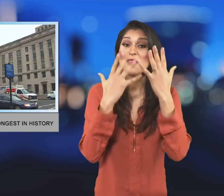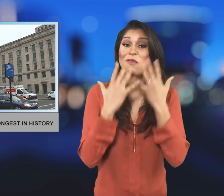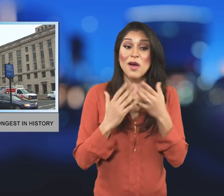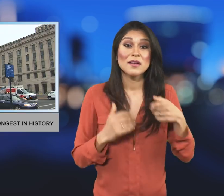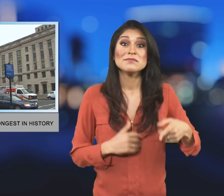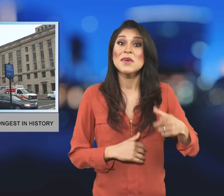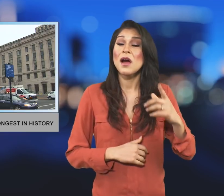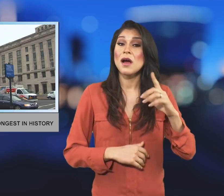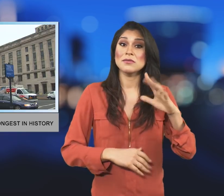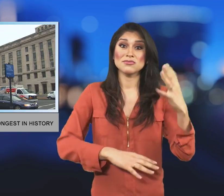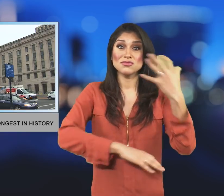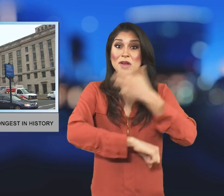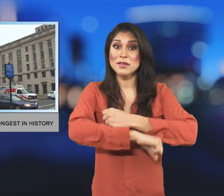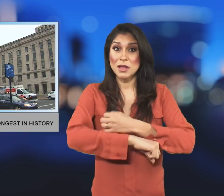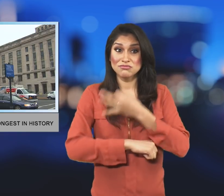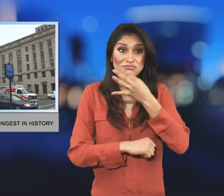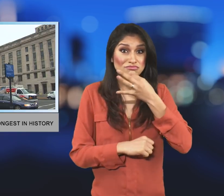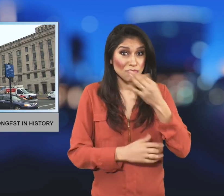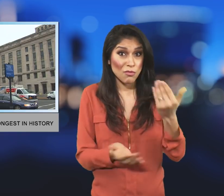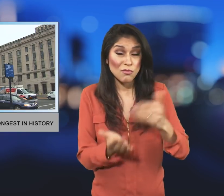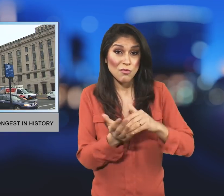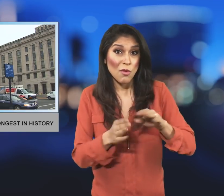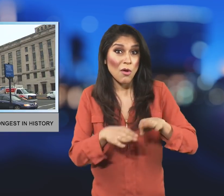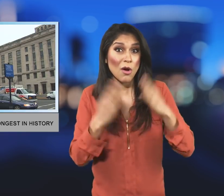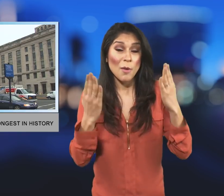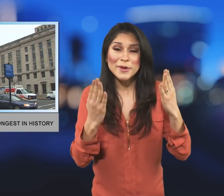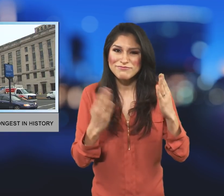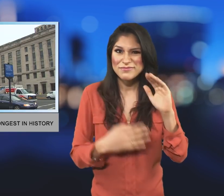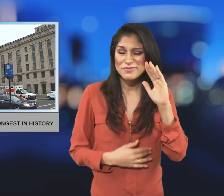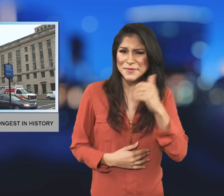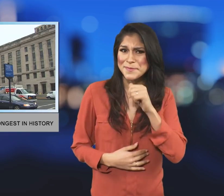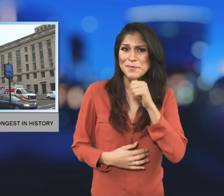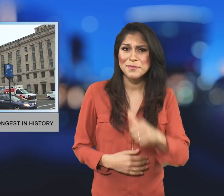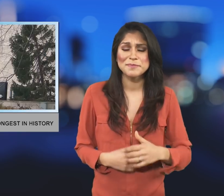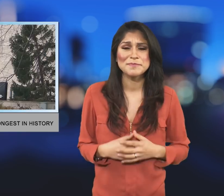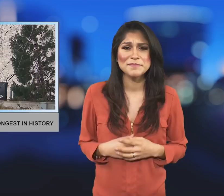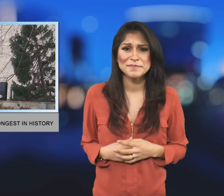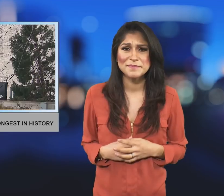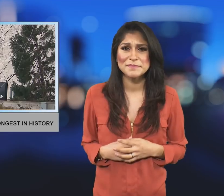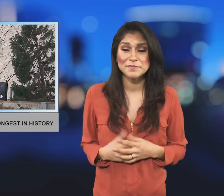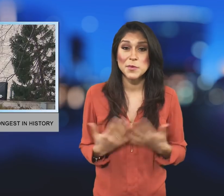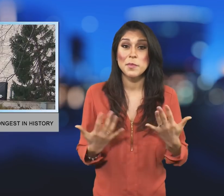Unfortunately it doesn't look like the shutdown will end anytime soon.